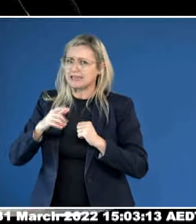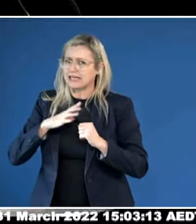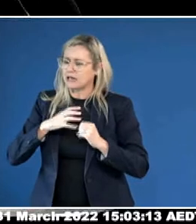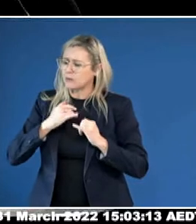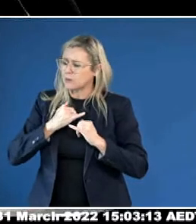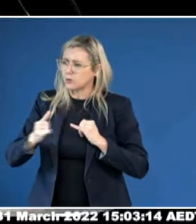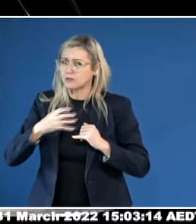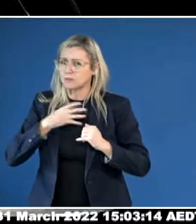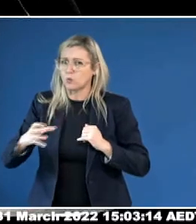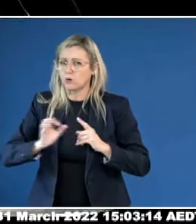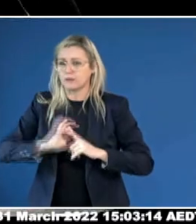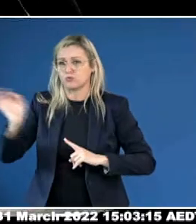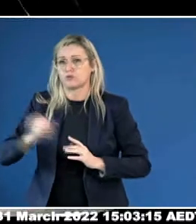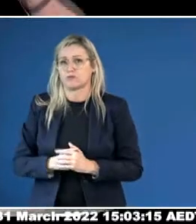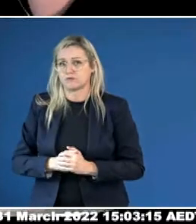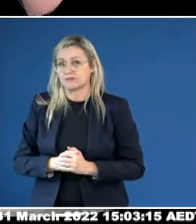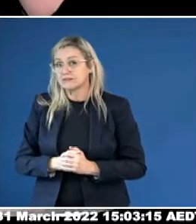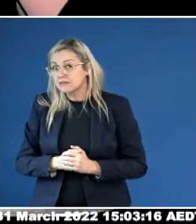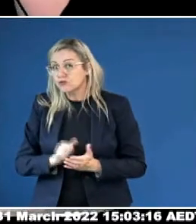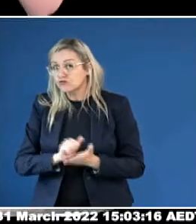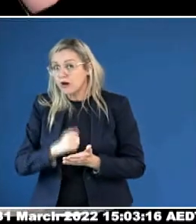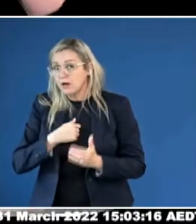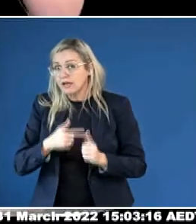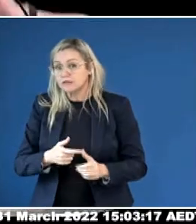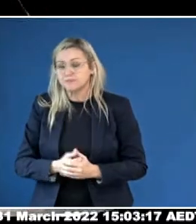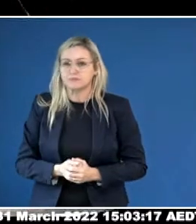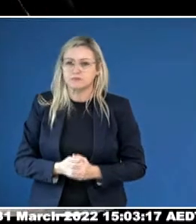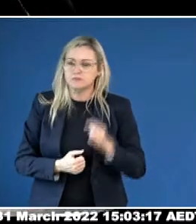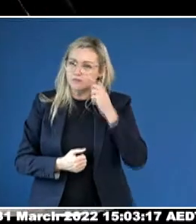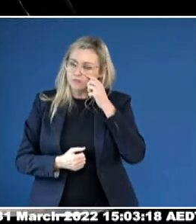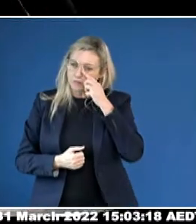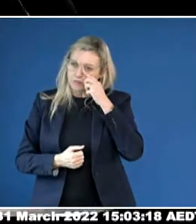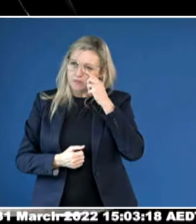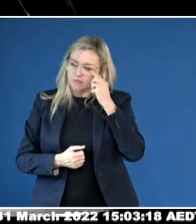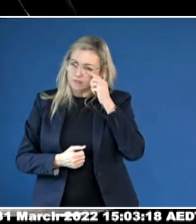Yes, it definitely has. So I just have to look at our timetable and say we are going to press on for another 15